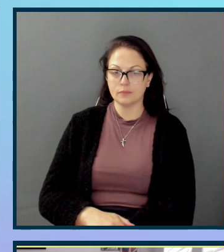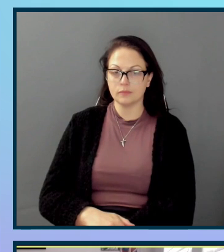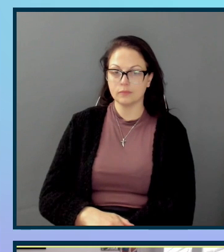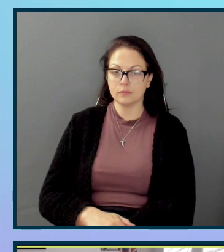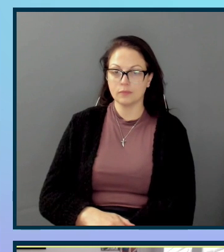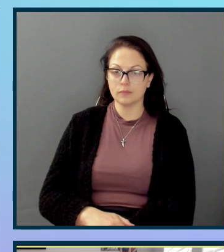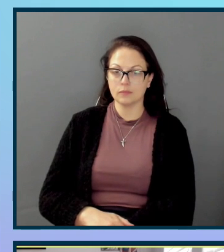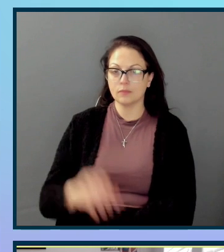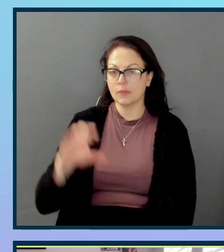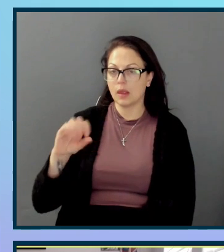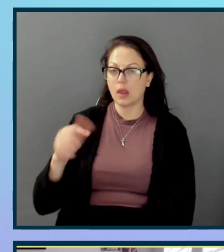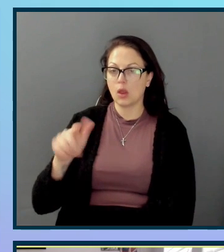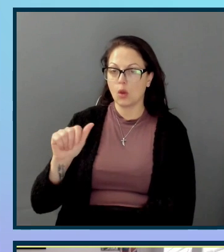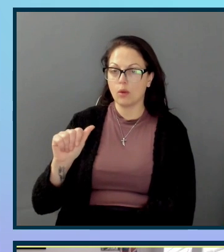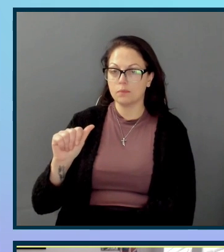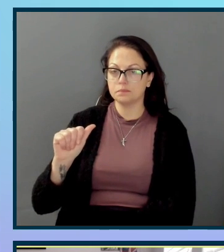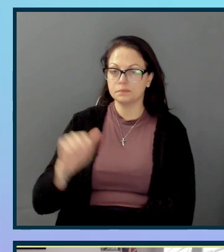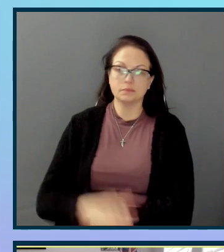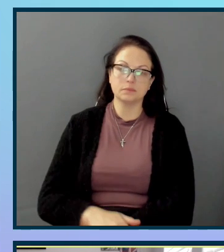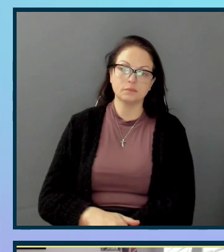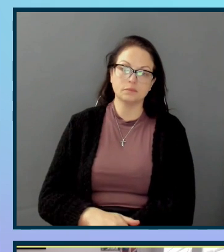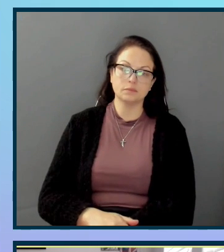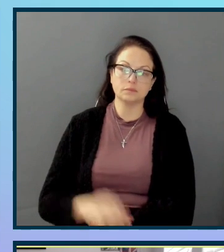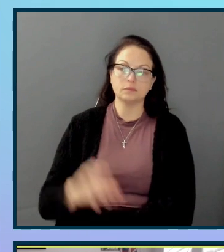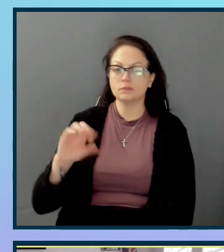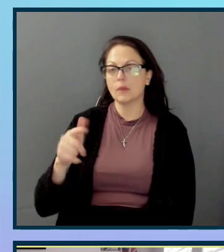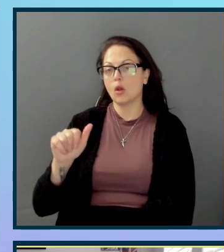So COGA, C-O-G-A, the COGA Task Force within the W3C